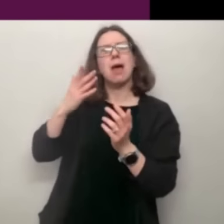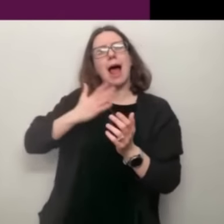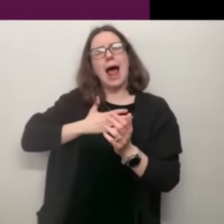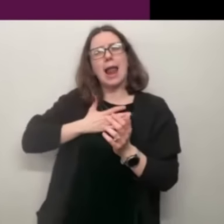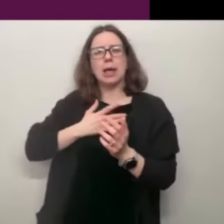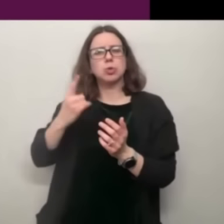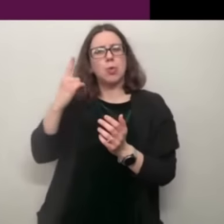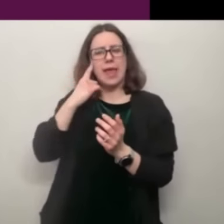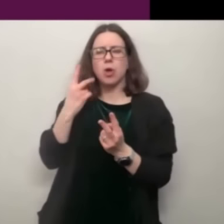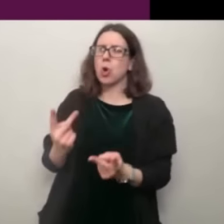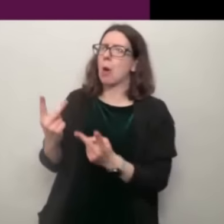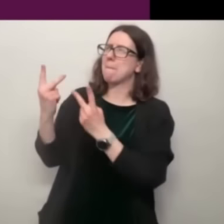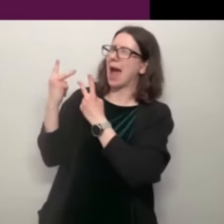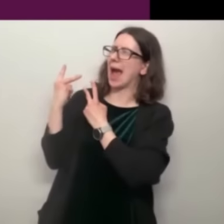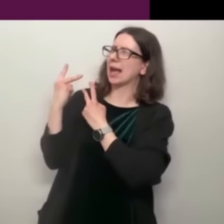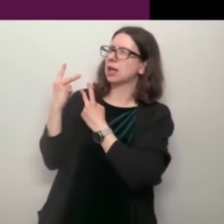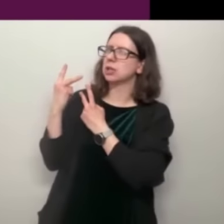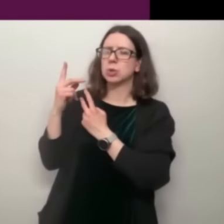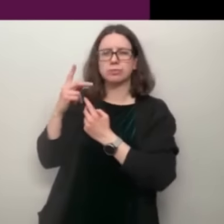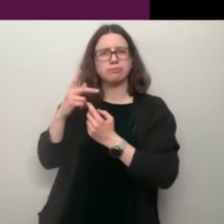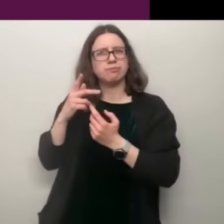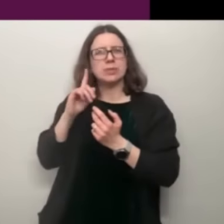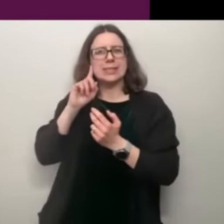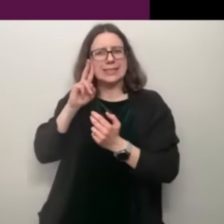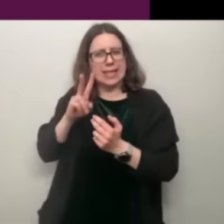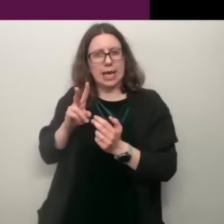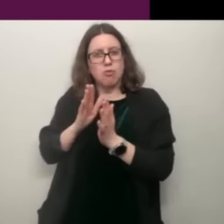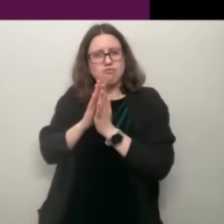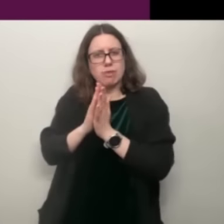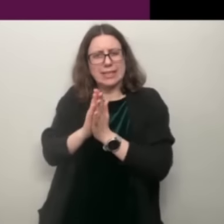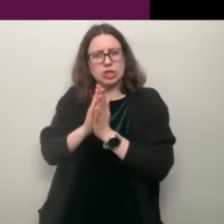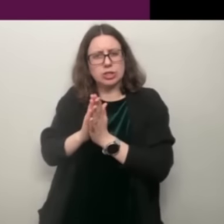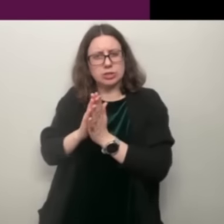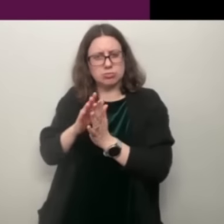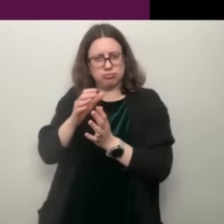a religious revolution that radically changed Britain, the ramifications of which are still felt